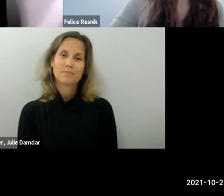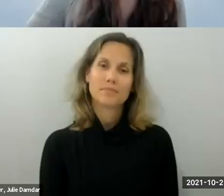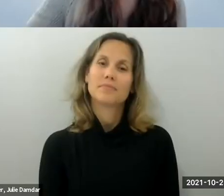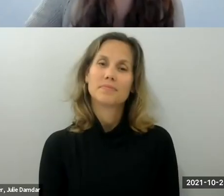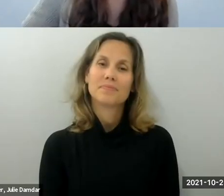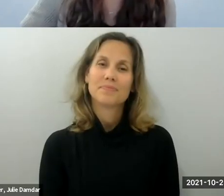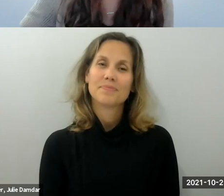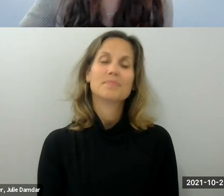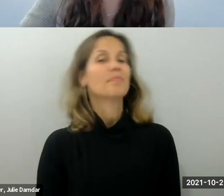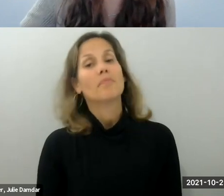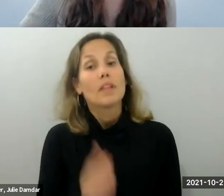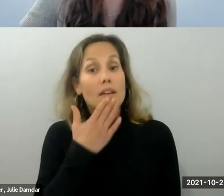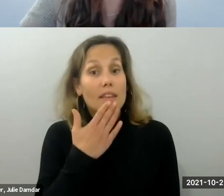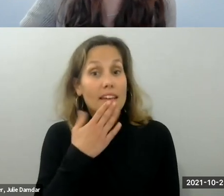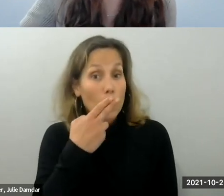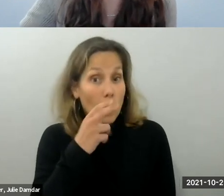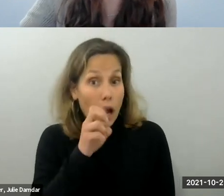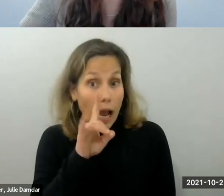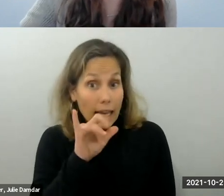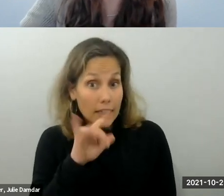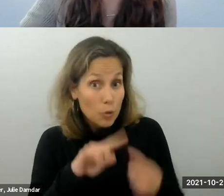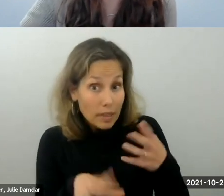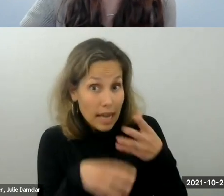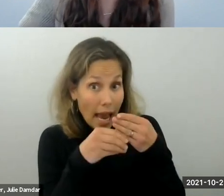Felice Resnik: Thank you, Heidi do you want to add something or ask the next question.